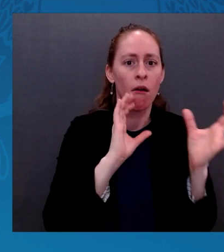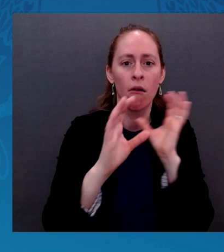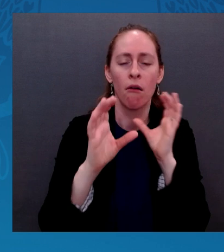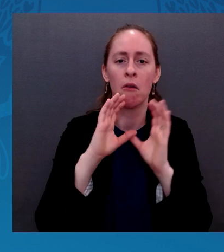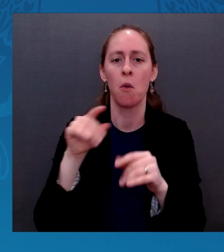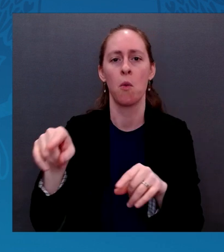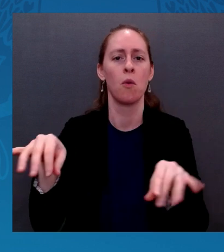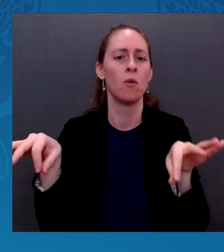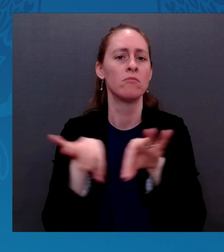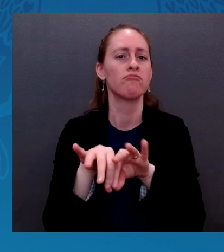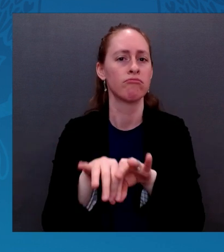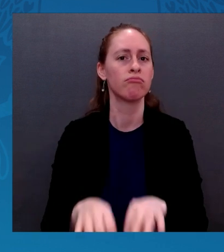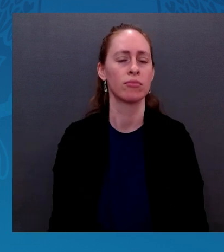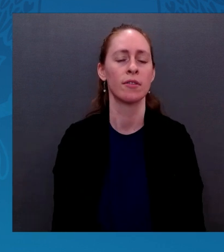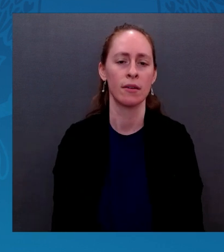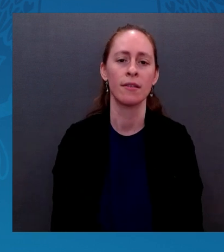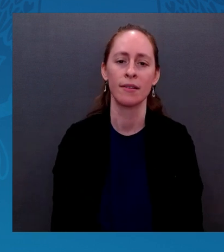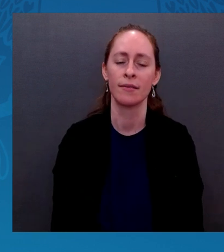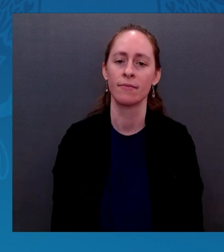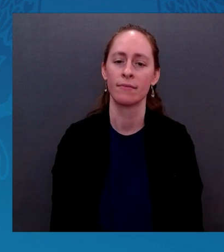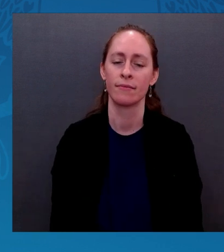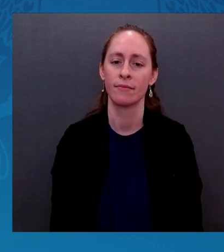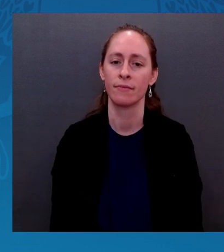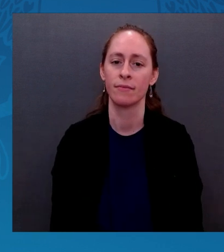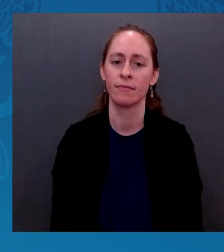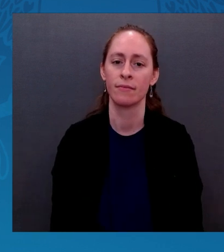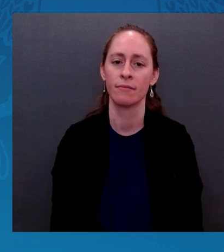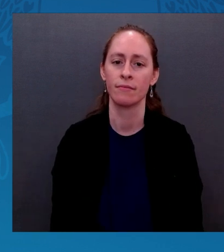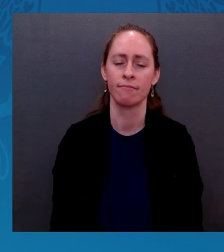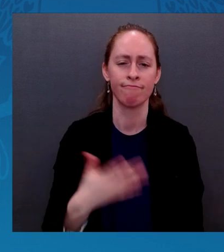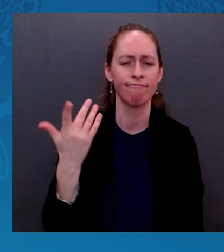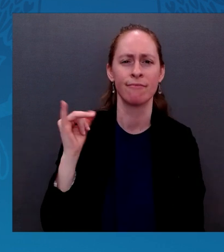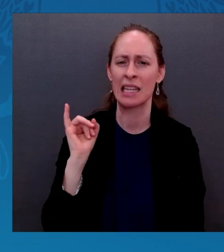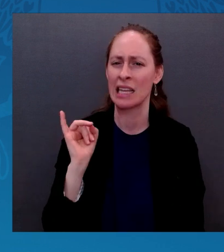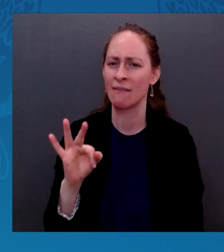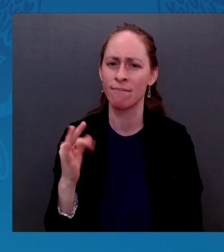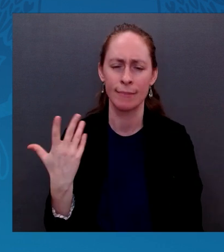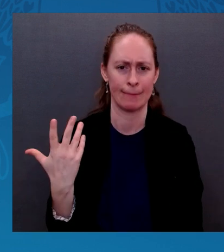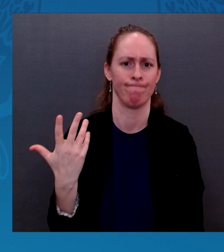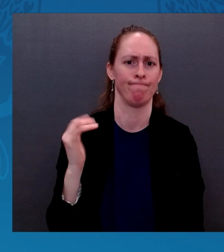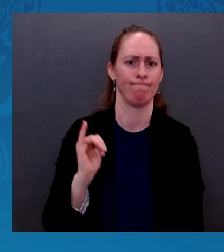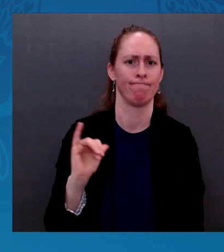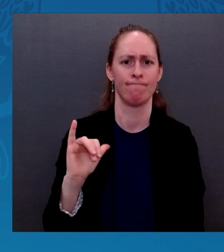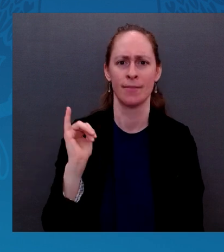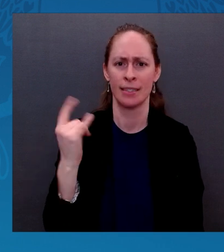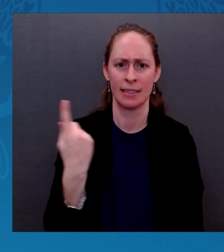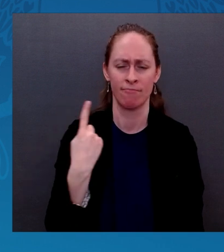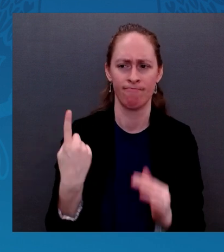they addressed it right away. If you made a phone call and you saw something not being done properly,